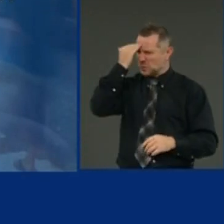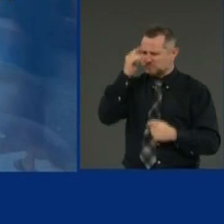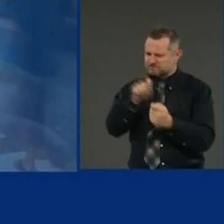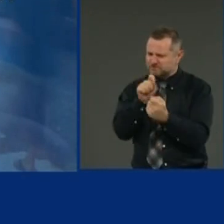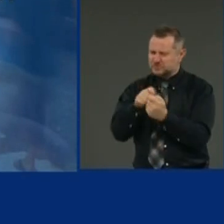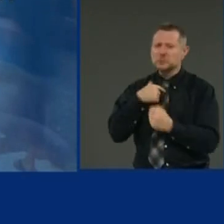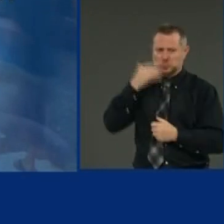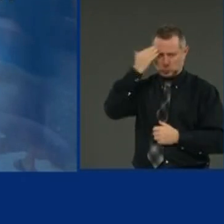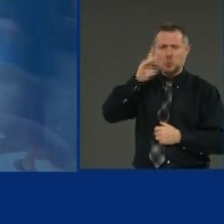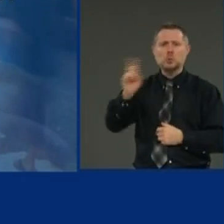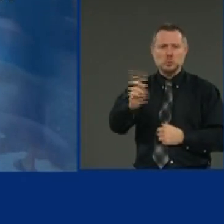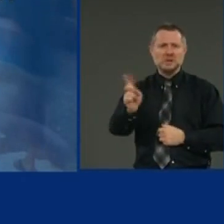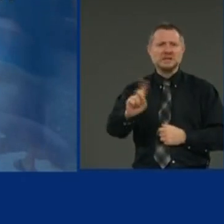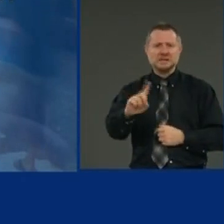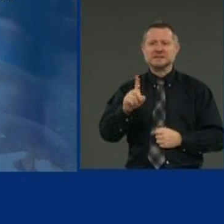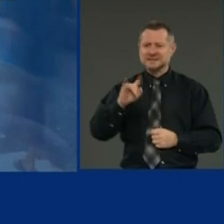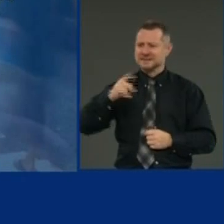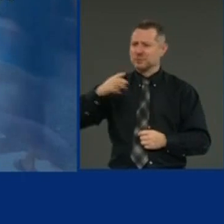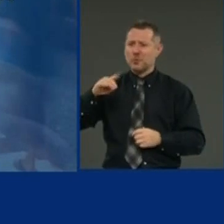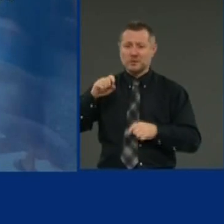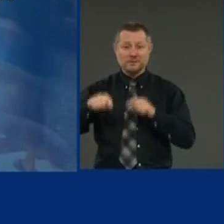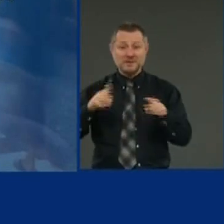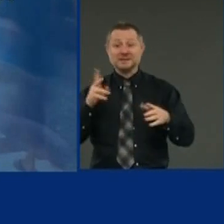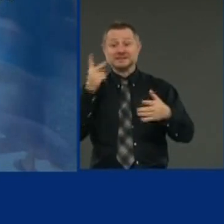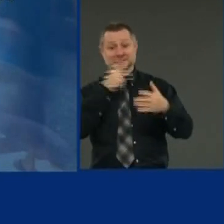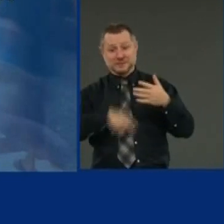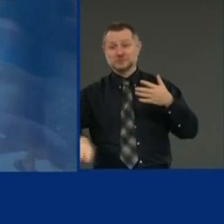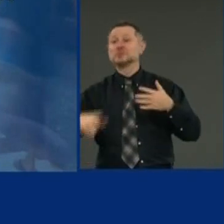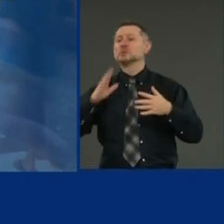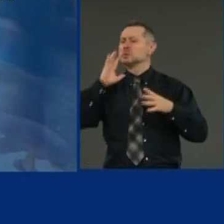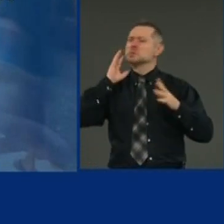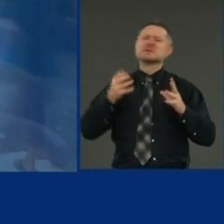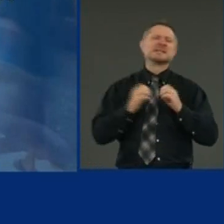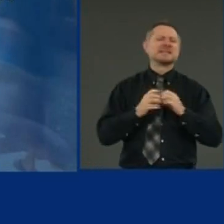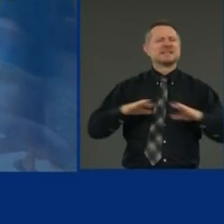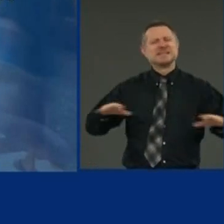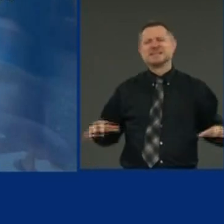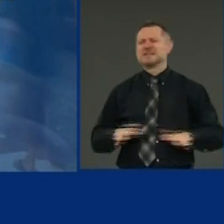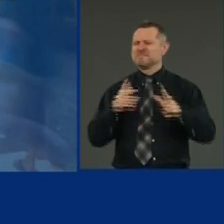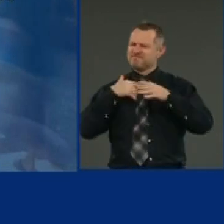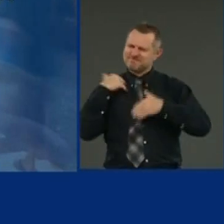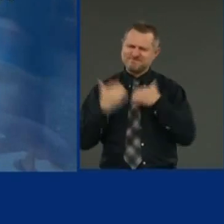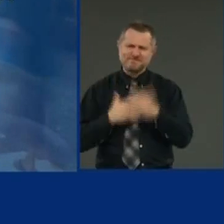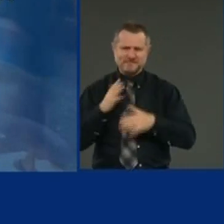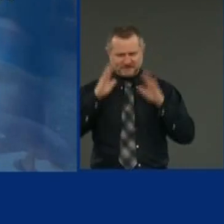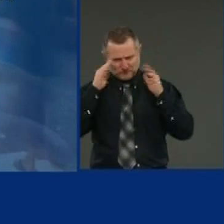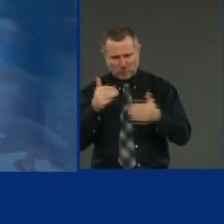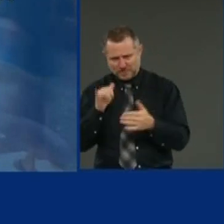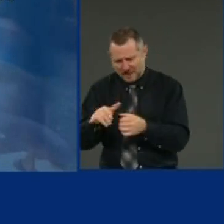40 PERCENT, THE INFECTION RATE. WE KNOW WHERE THESE ZIP CODES ARE.